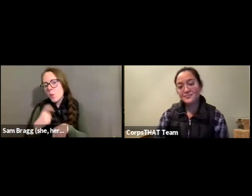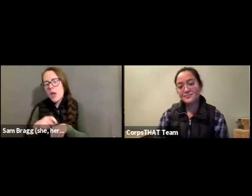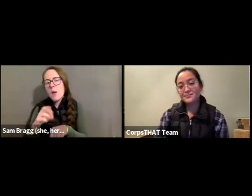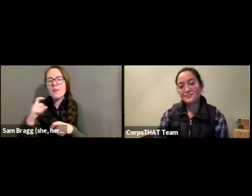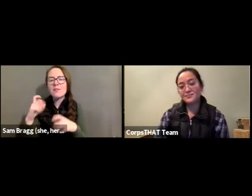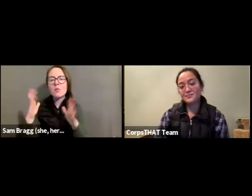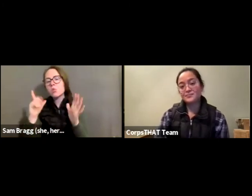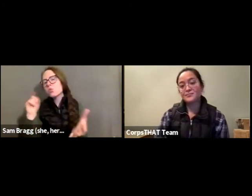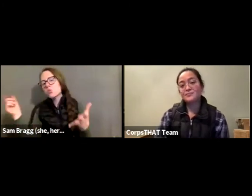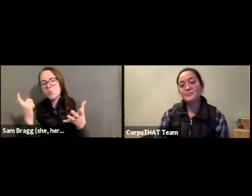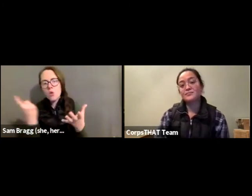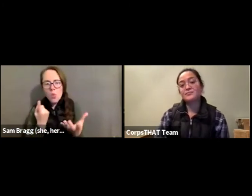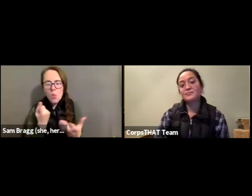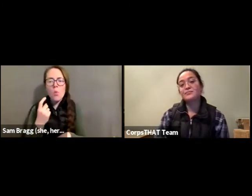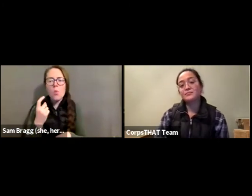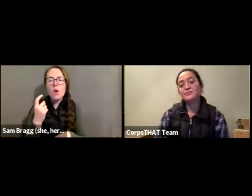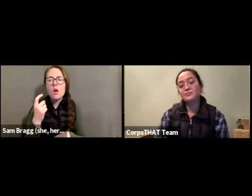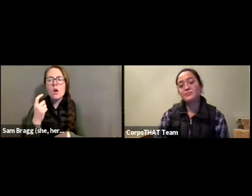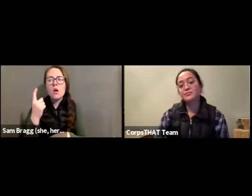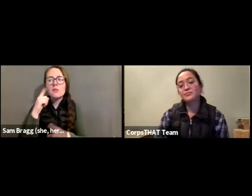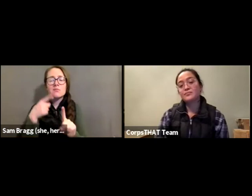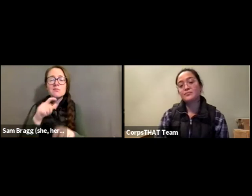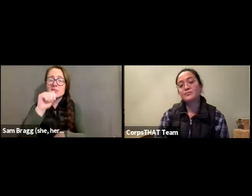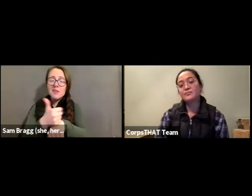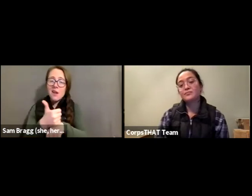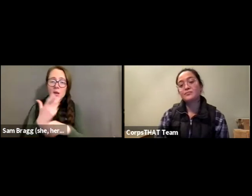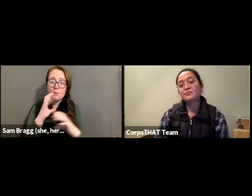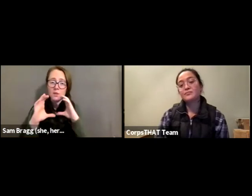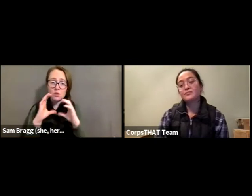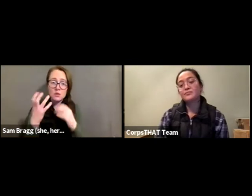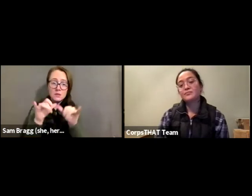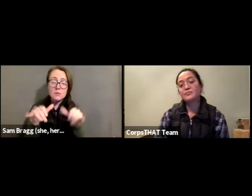and say hey you know i need some time alone i just need to check by myself or just think